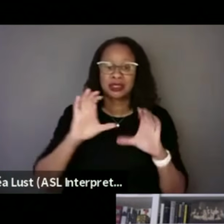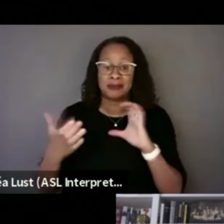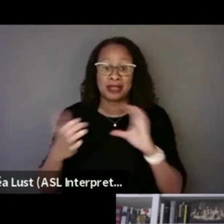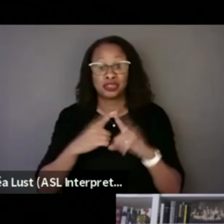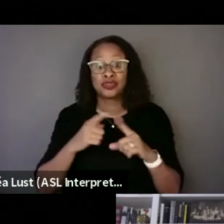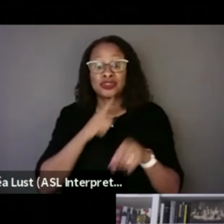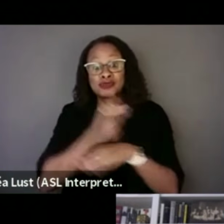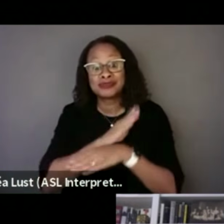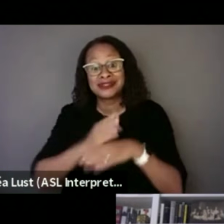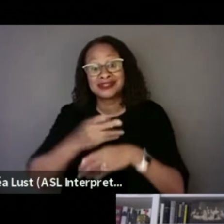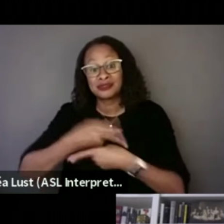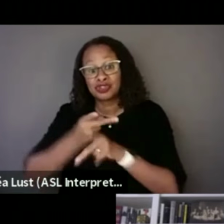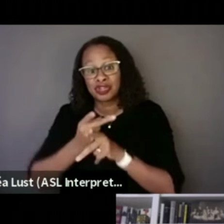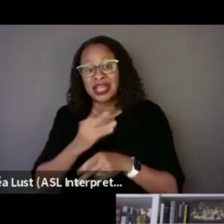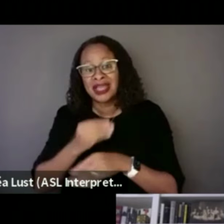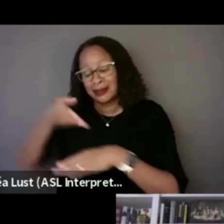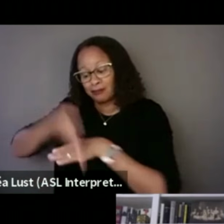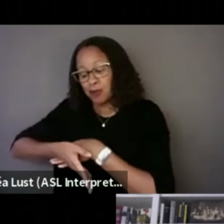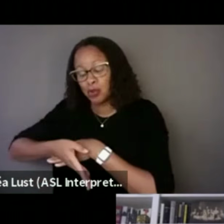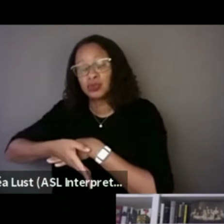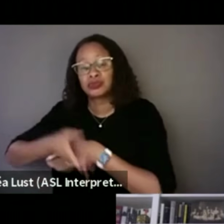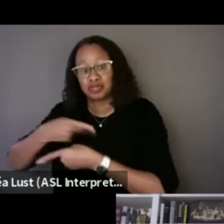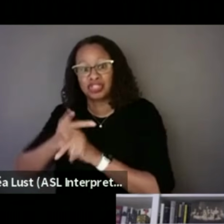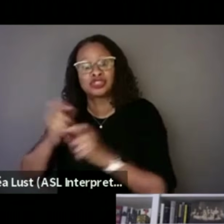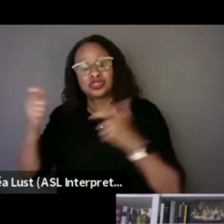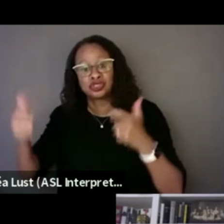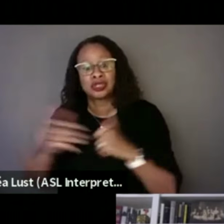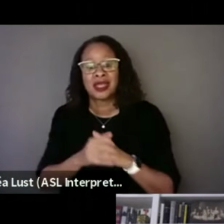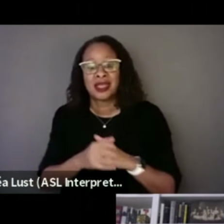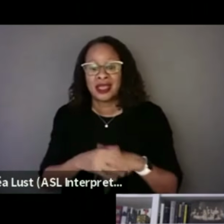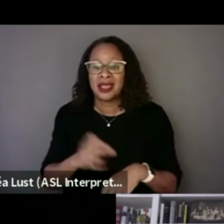Even though like the people we filmed in the film weren't involved in the editing,